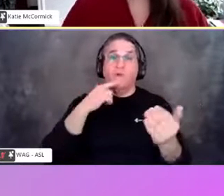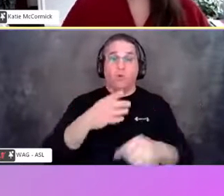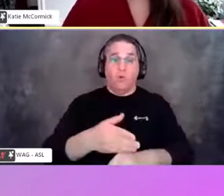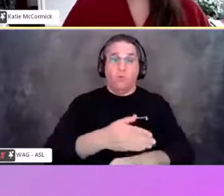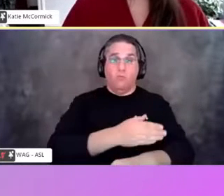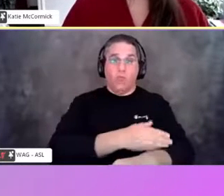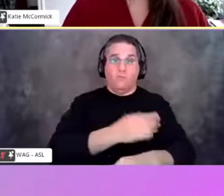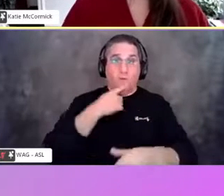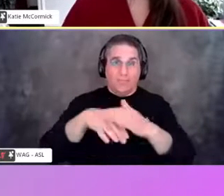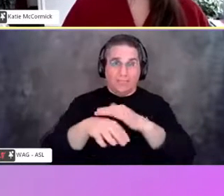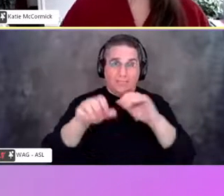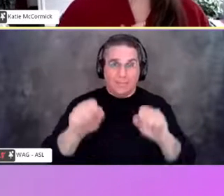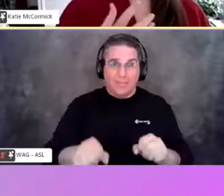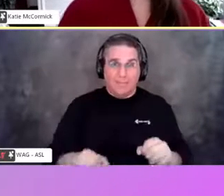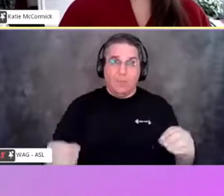evolves around across many